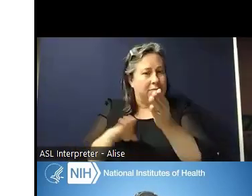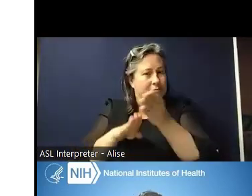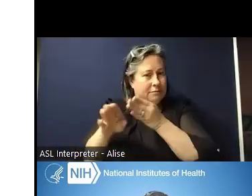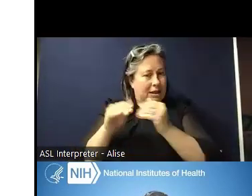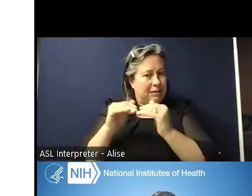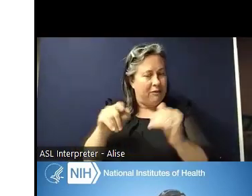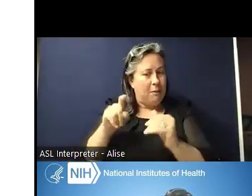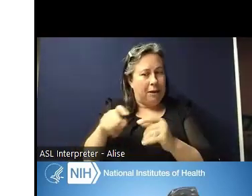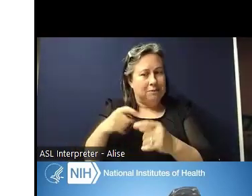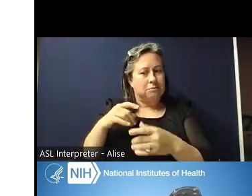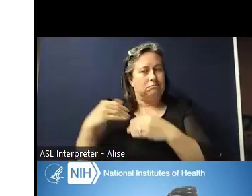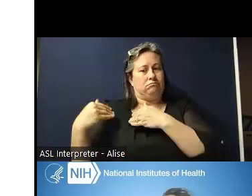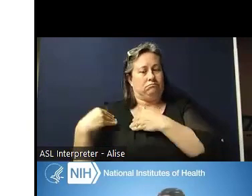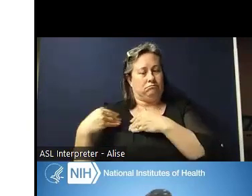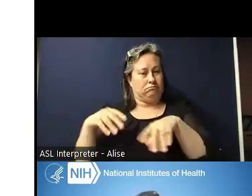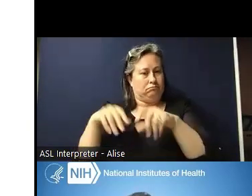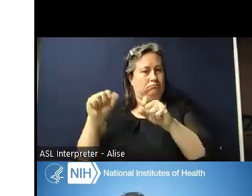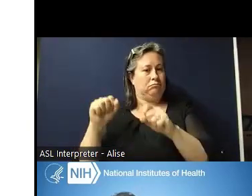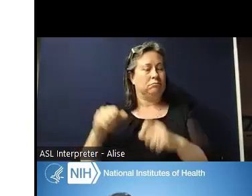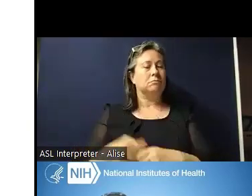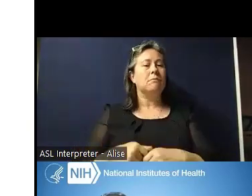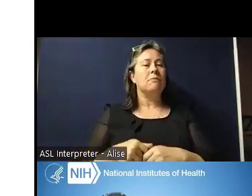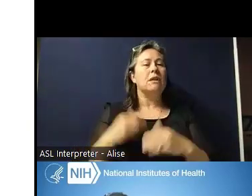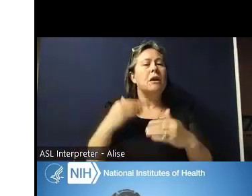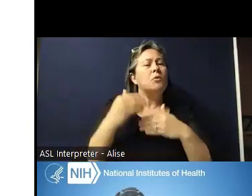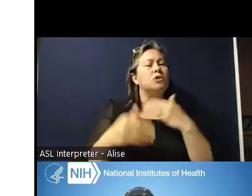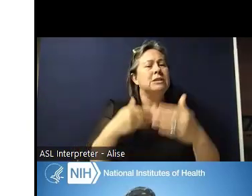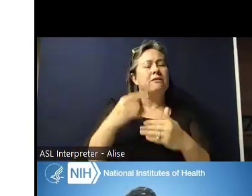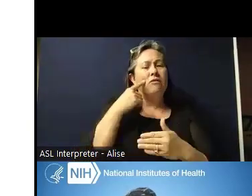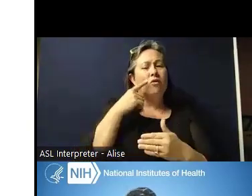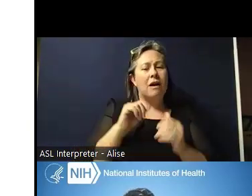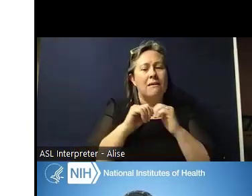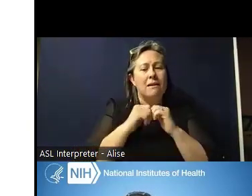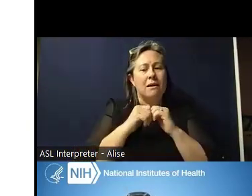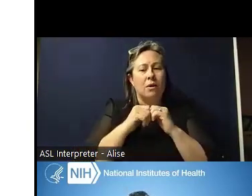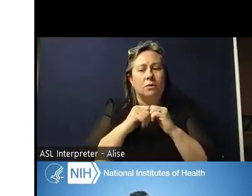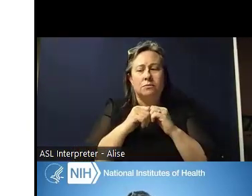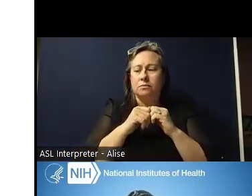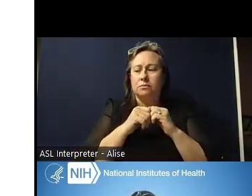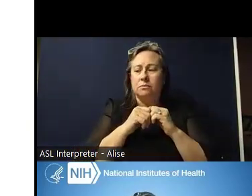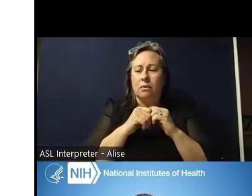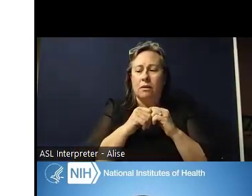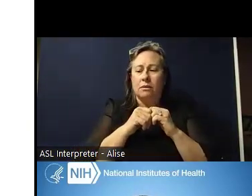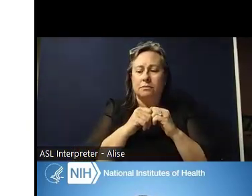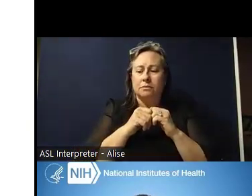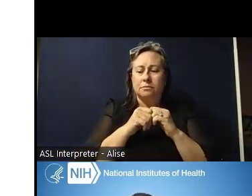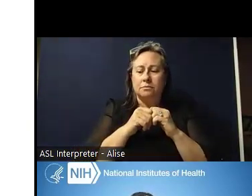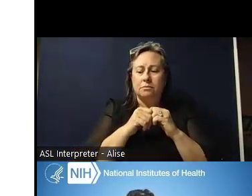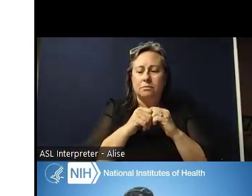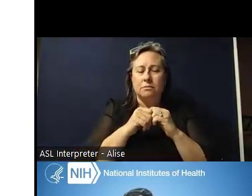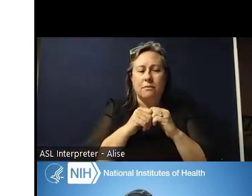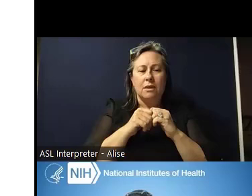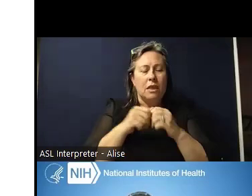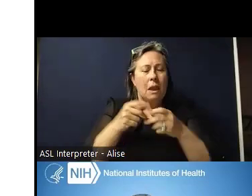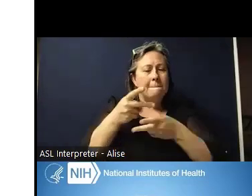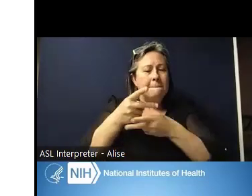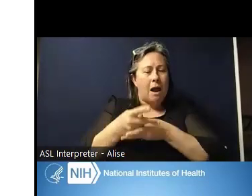The procedures for how the direction and the monitoring for the research effort